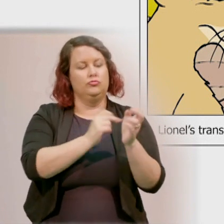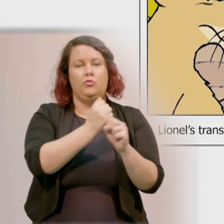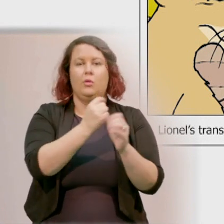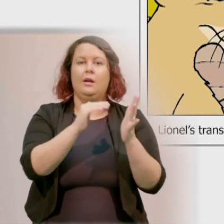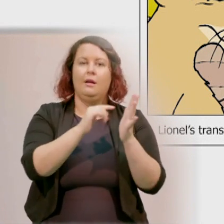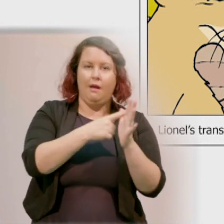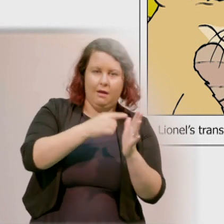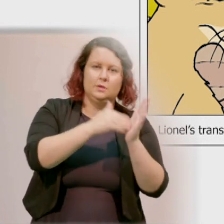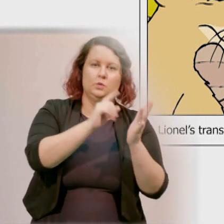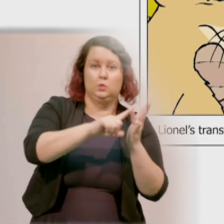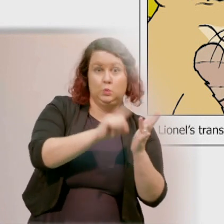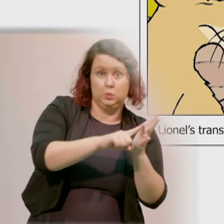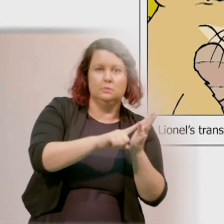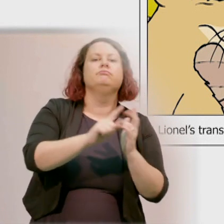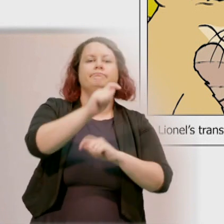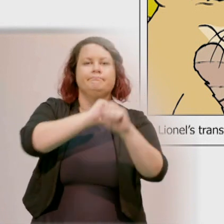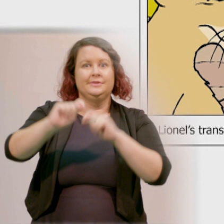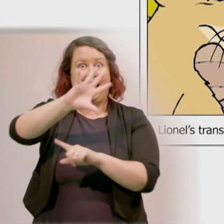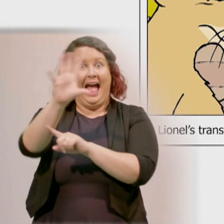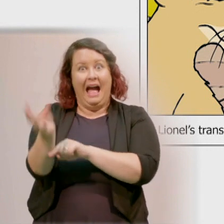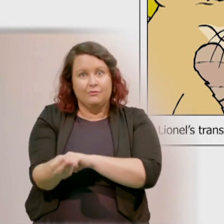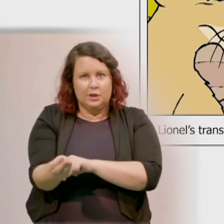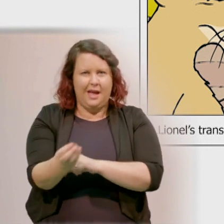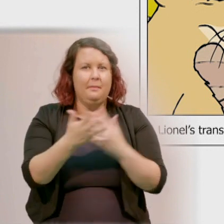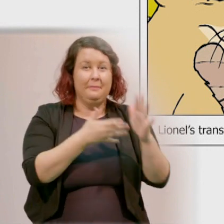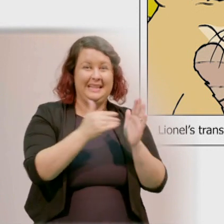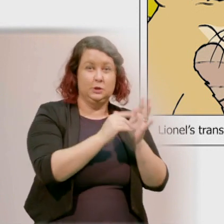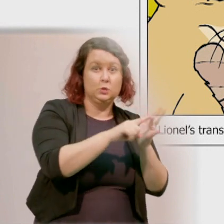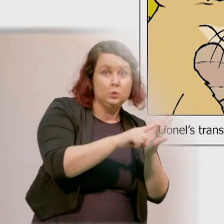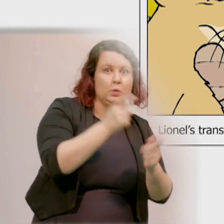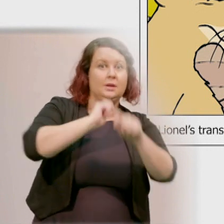"Lionel's transfer from Taronga Zoo to the plains of Africa had run into a problem."